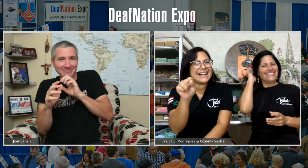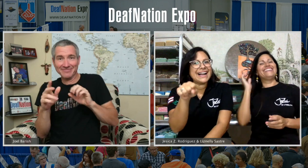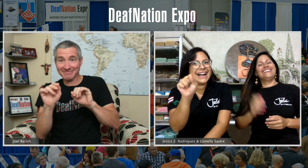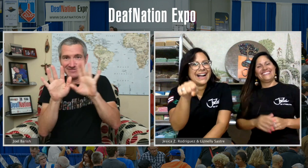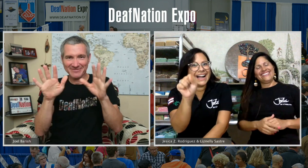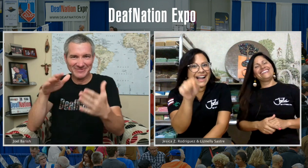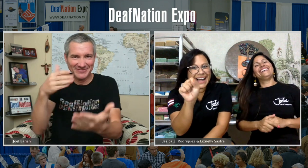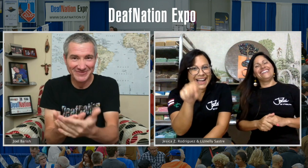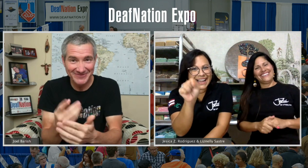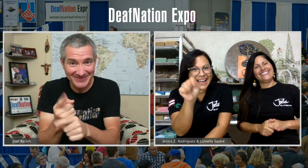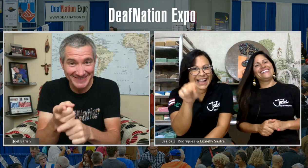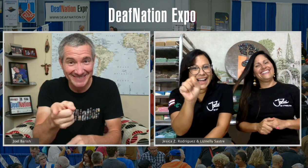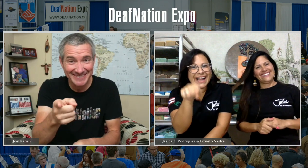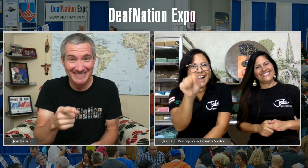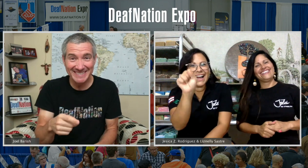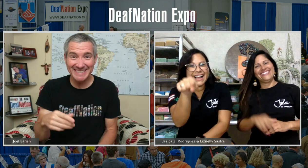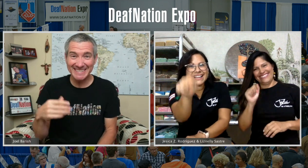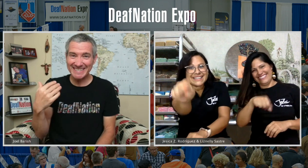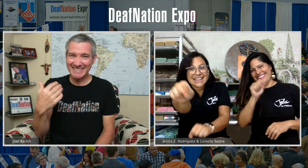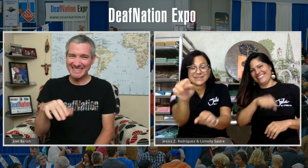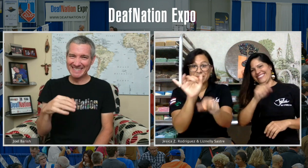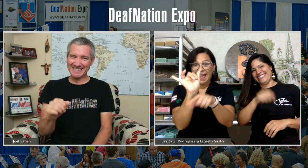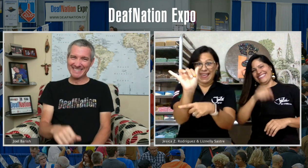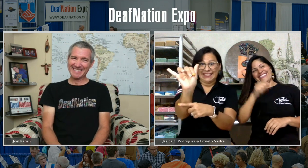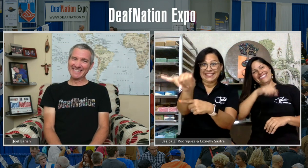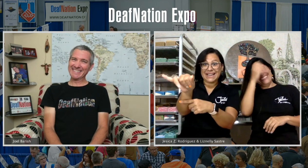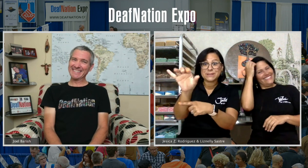It's clear when people arrive, right? Yes!